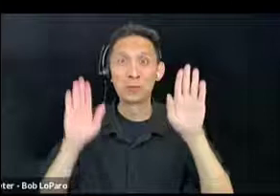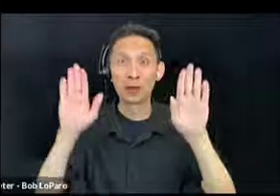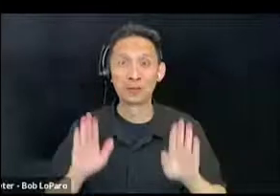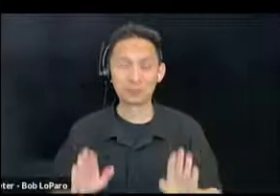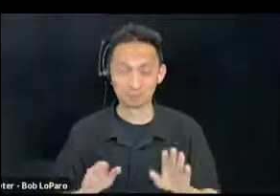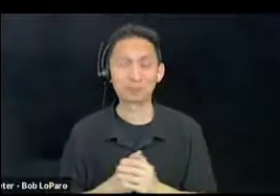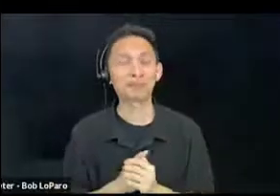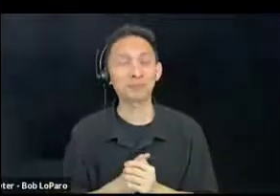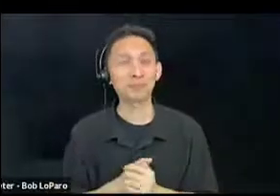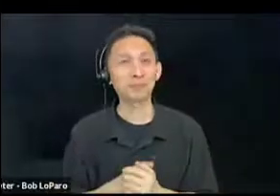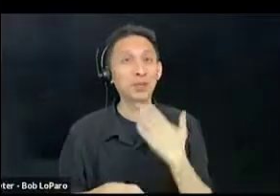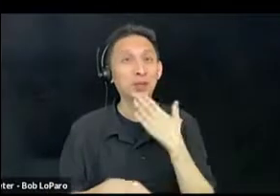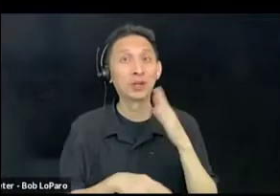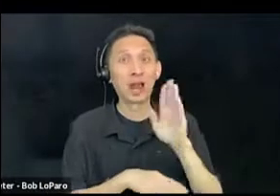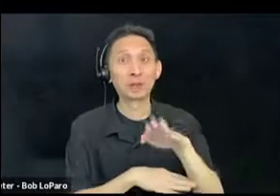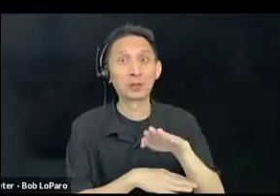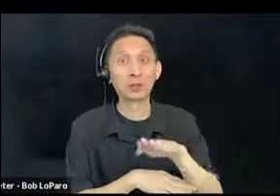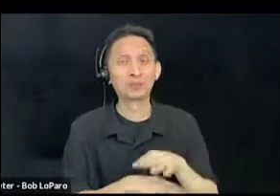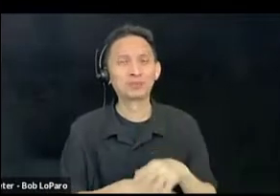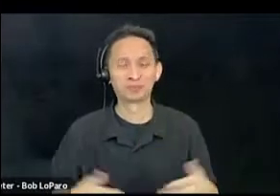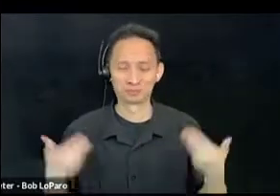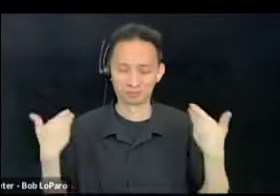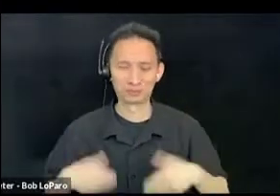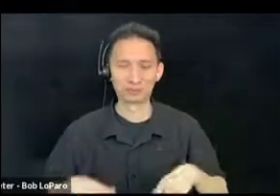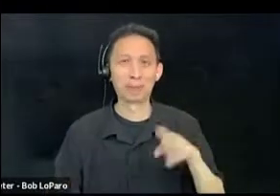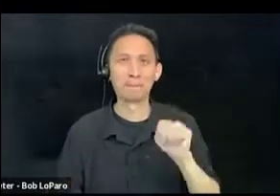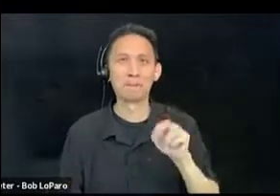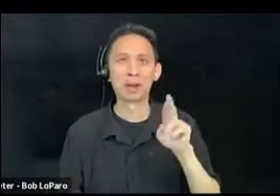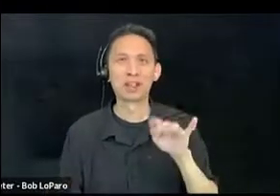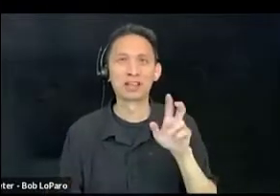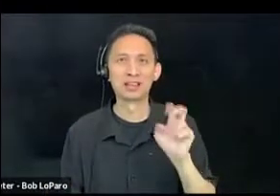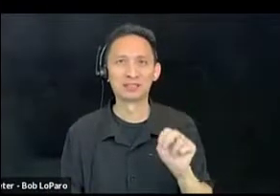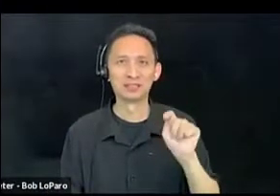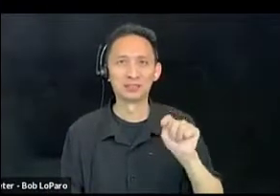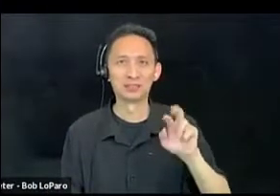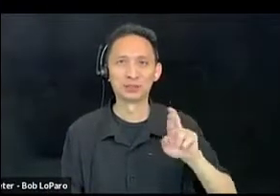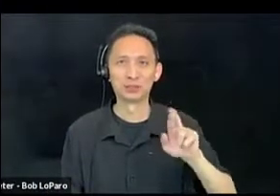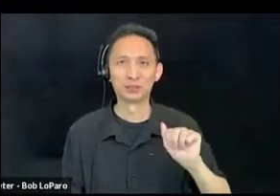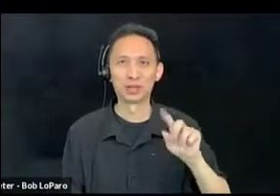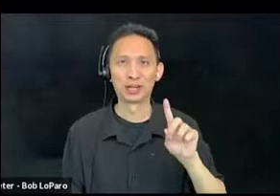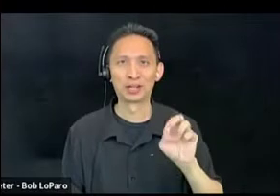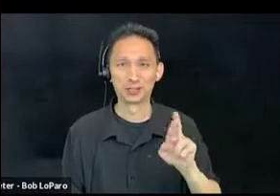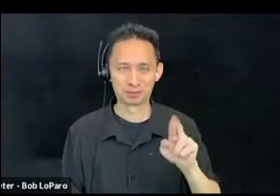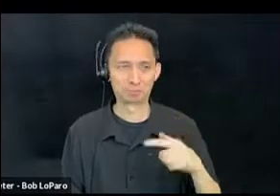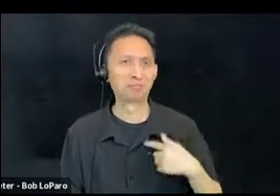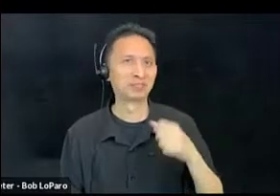Good afternoon, everybody. This is Marilyn Trader. I'm the Southeast regional representative for the Helen Keller National Center.